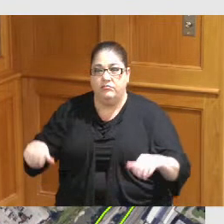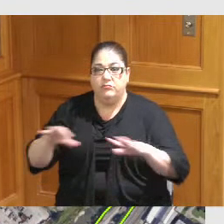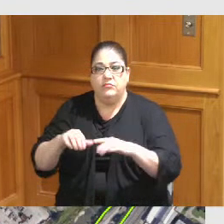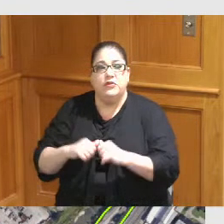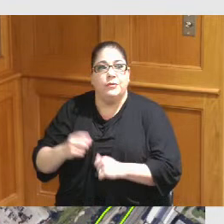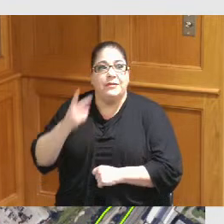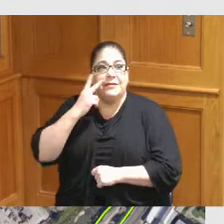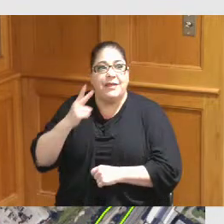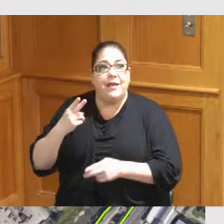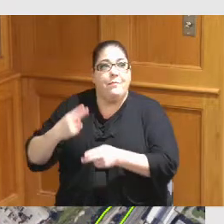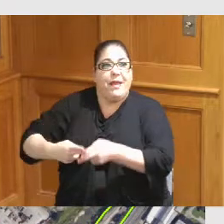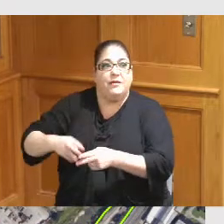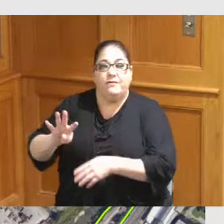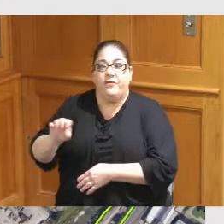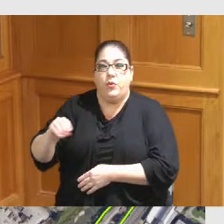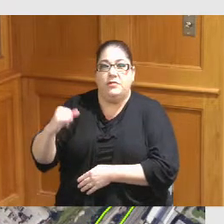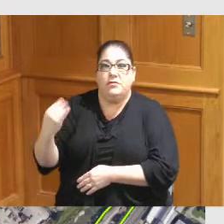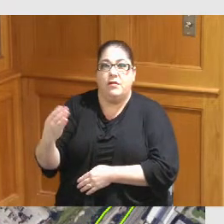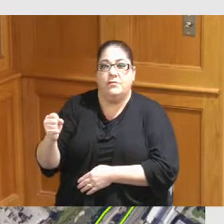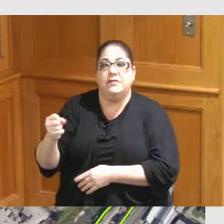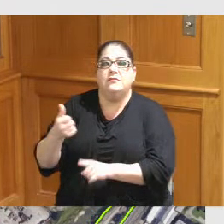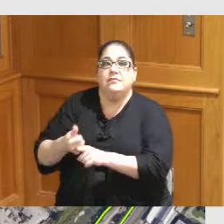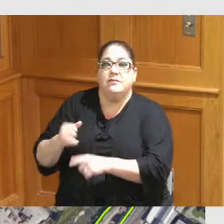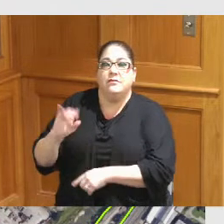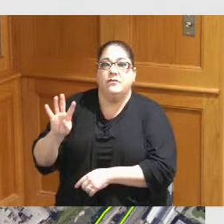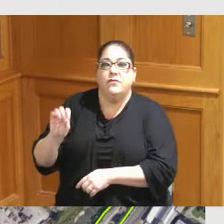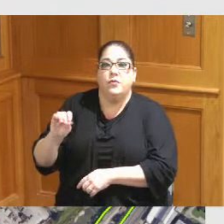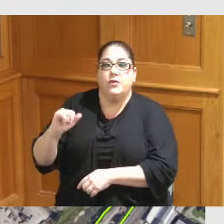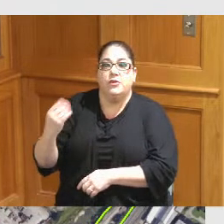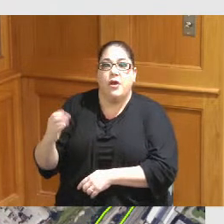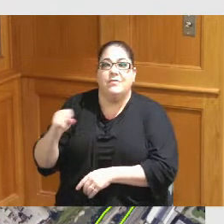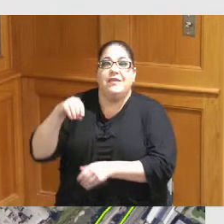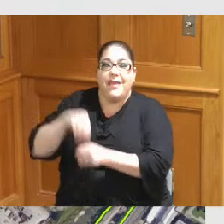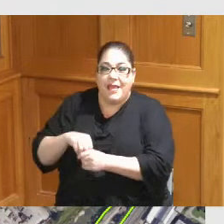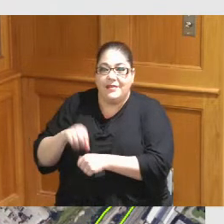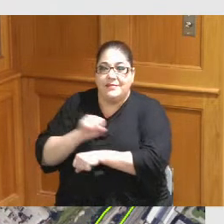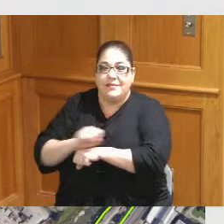only mentions 40 jobs because those jobs are the jobs that are in St. Bernard but there is also an